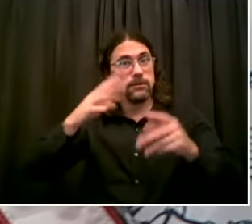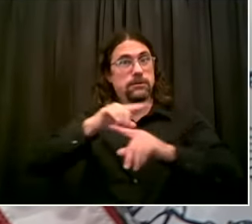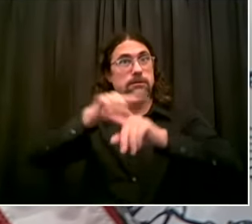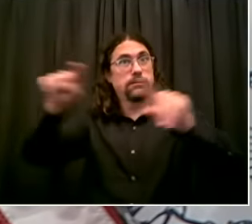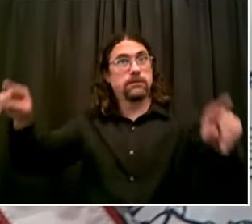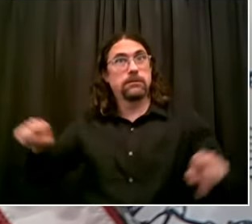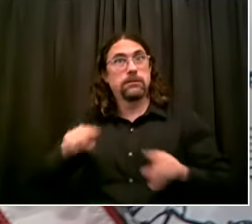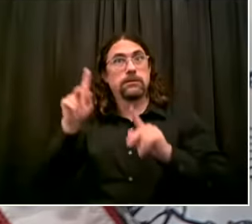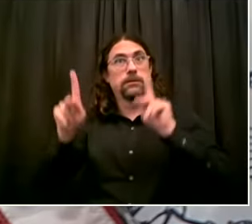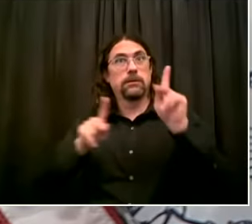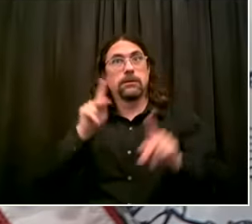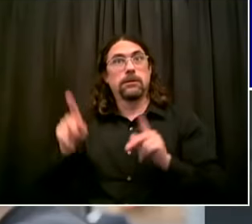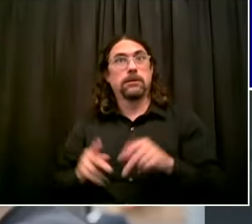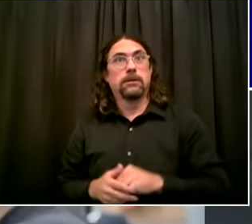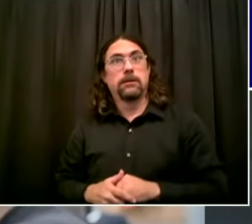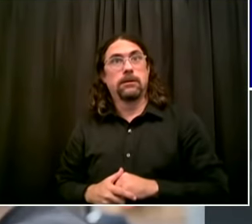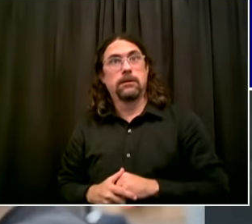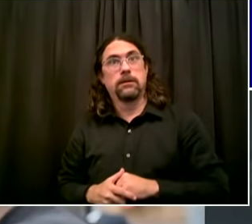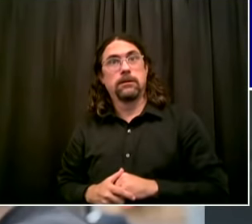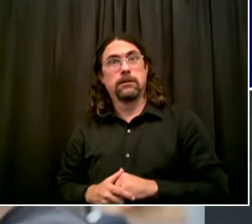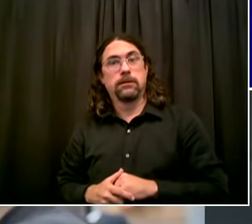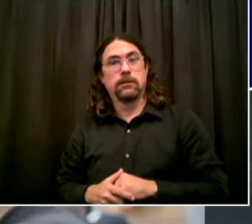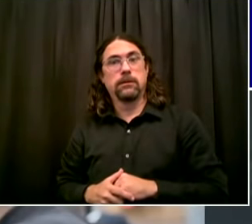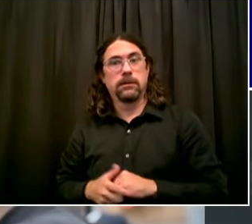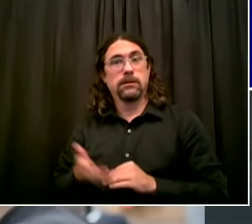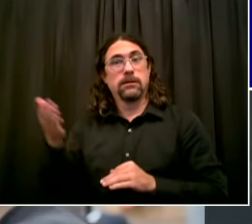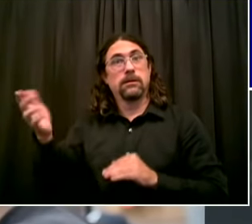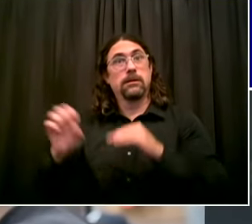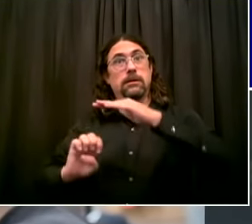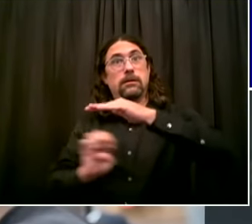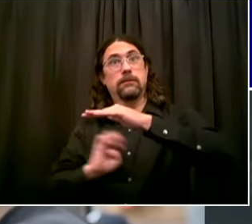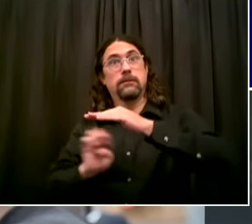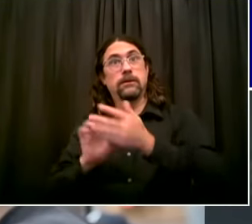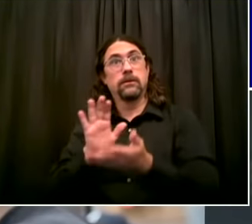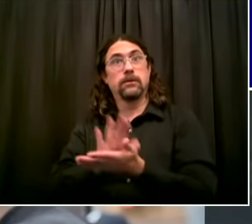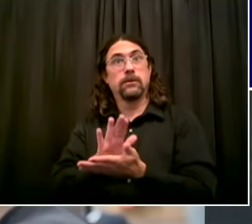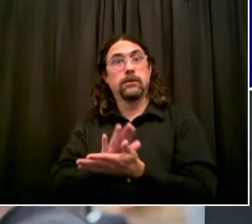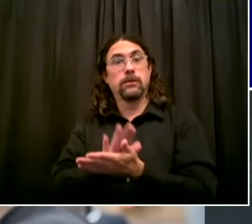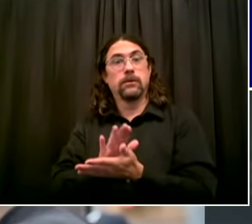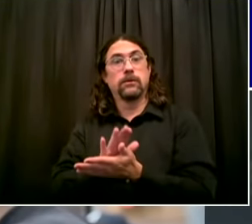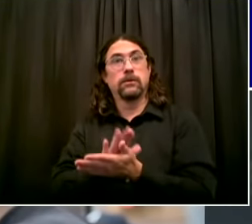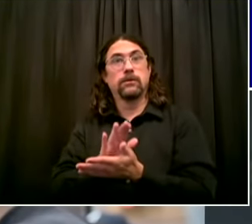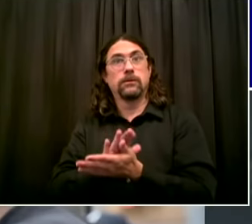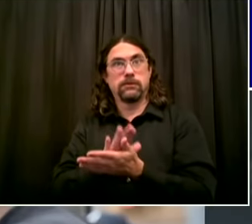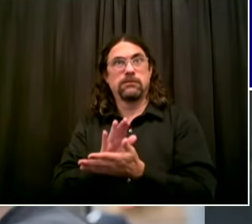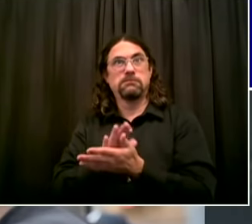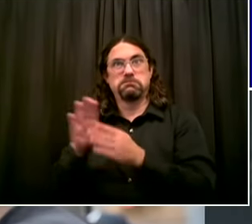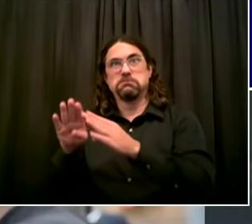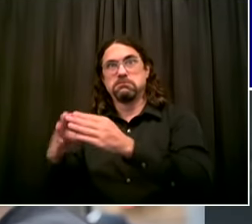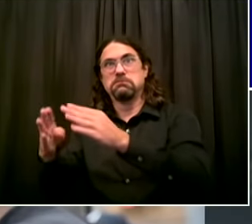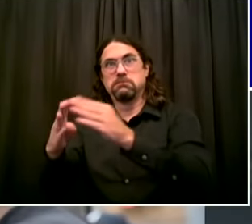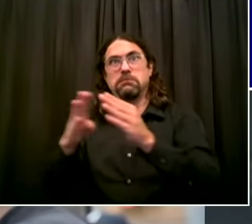INTENSELY. I THANK YOU FOR THAT. I THINK THOSE CONVERSATIONS ARE LEADING TO A LOT OF SUPPORT